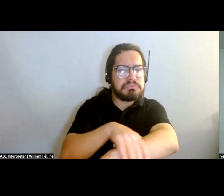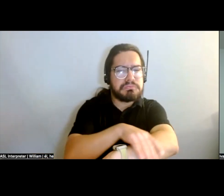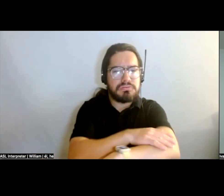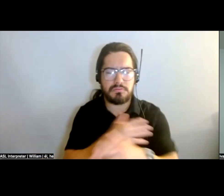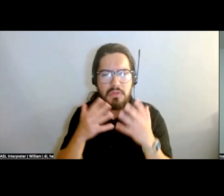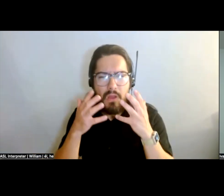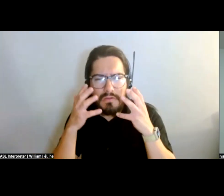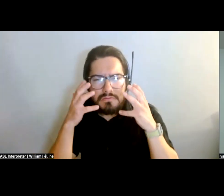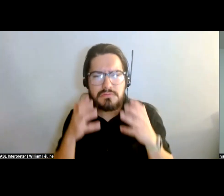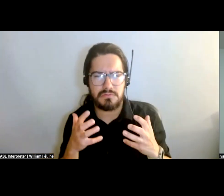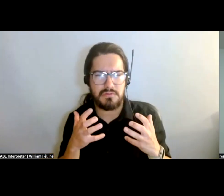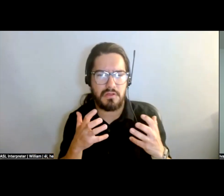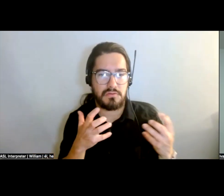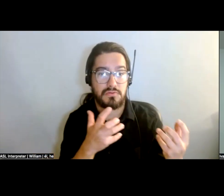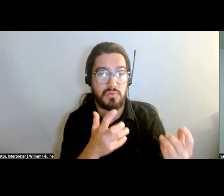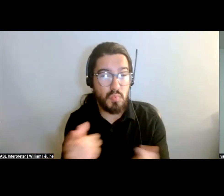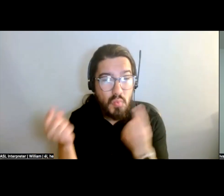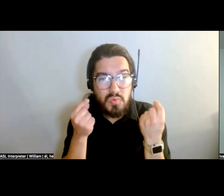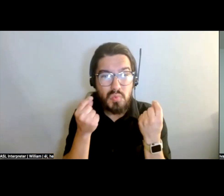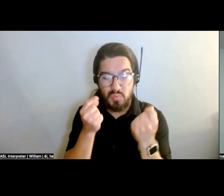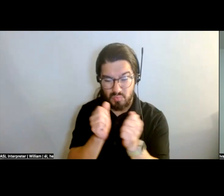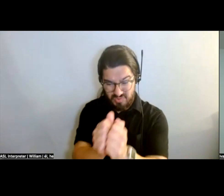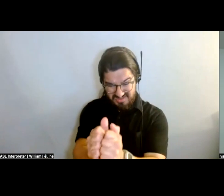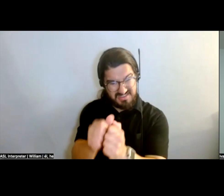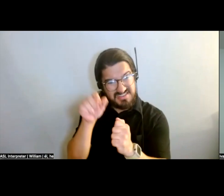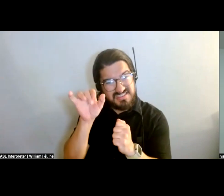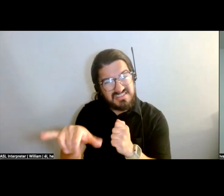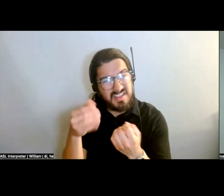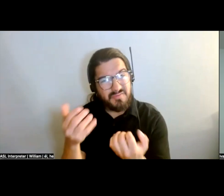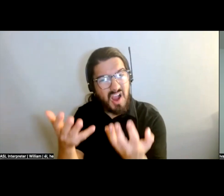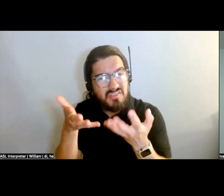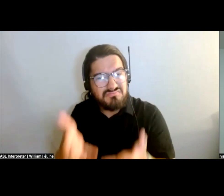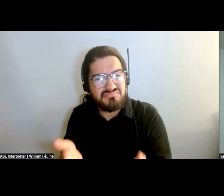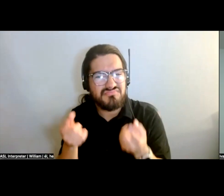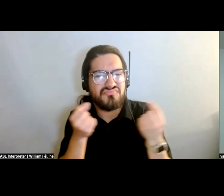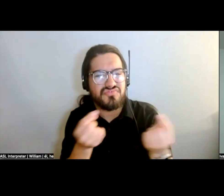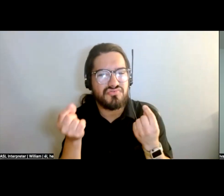¿Y qué haremos con tanta ceniza? Remnants